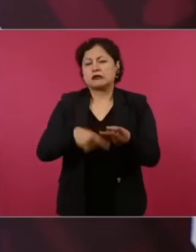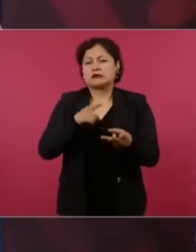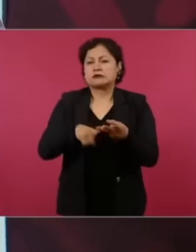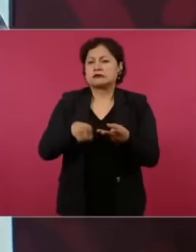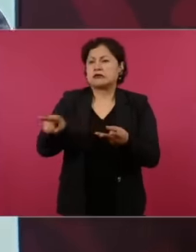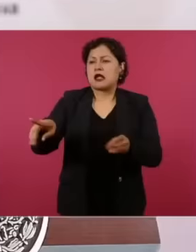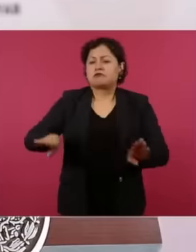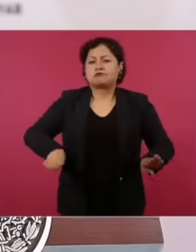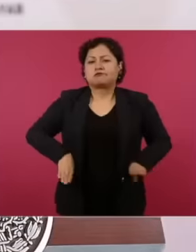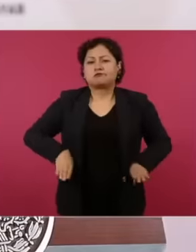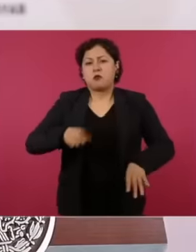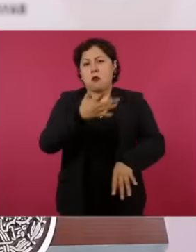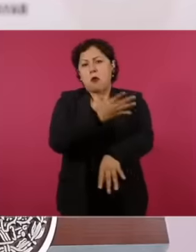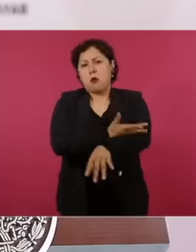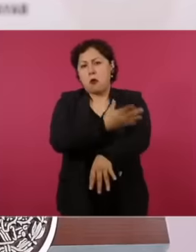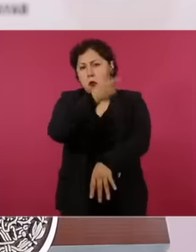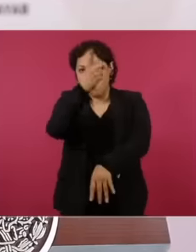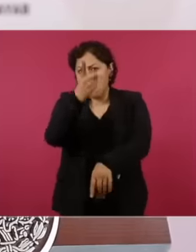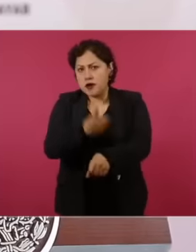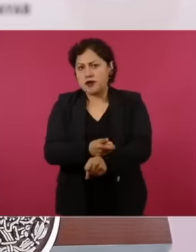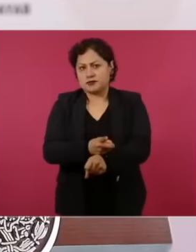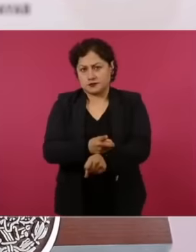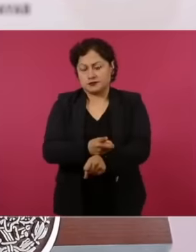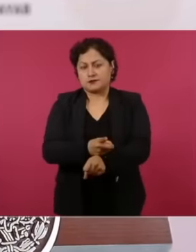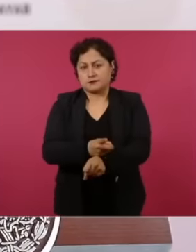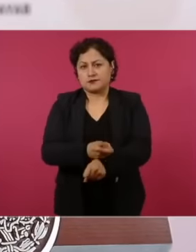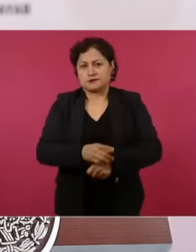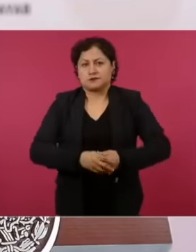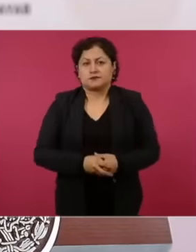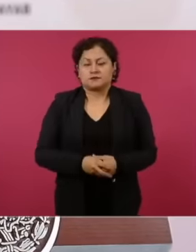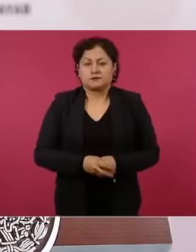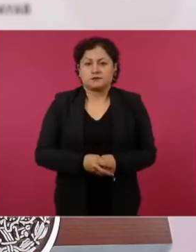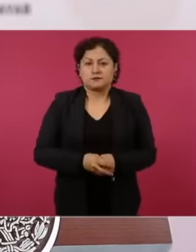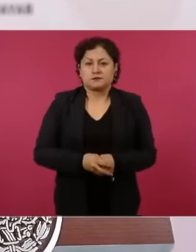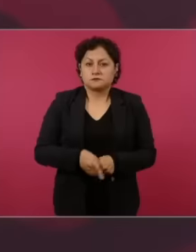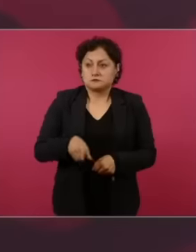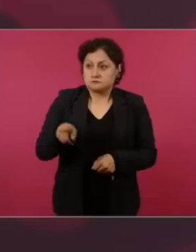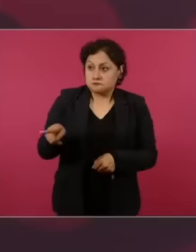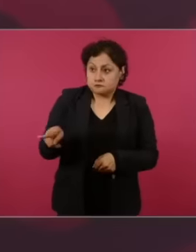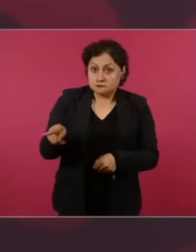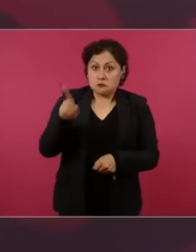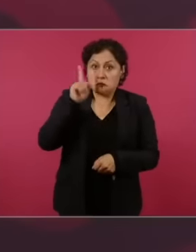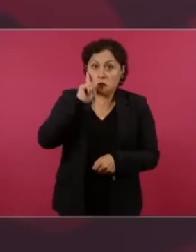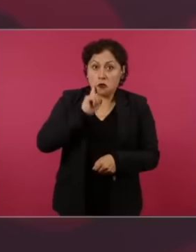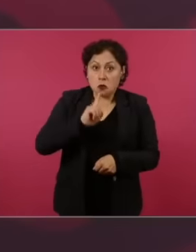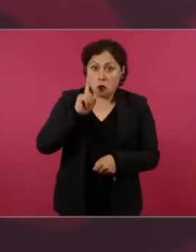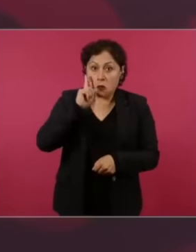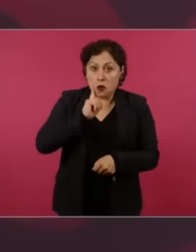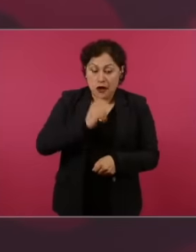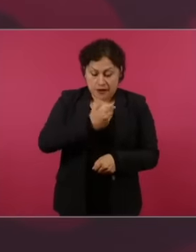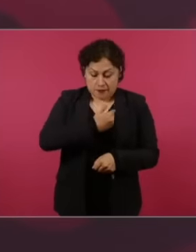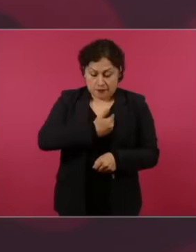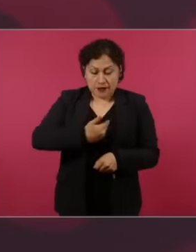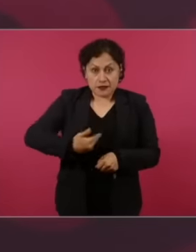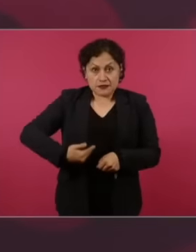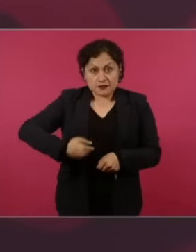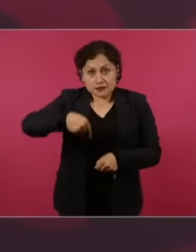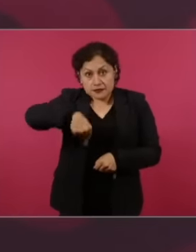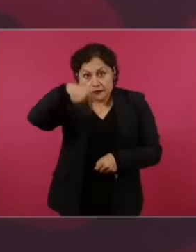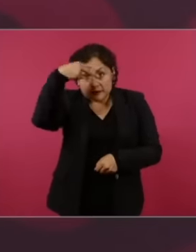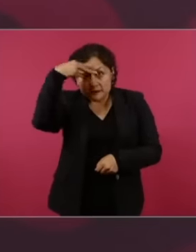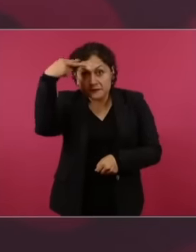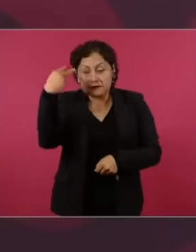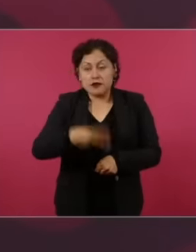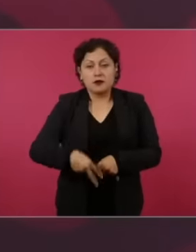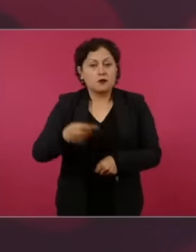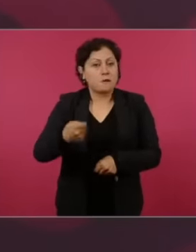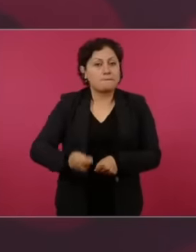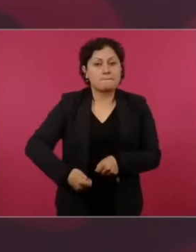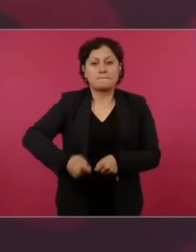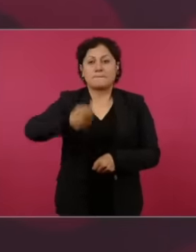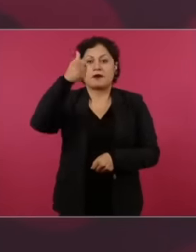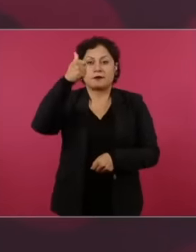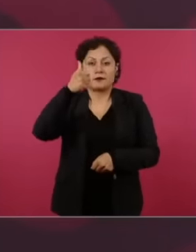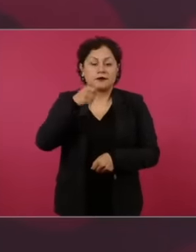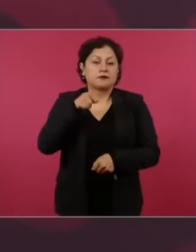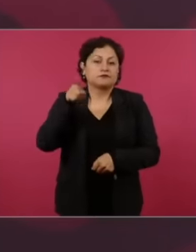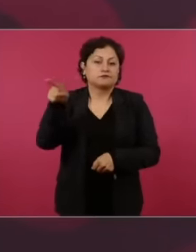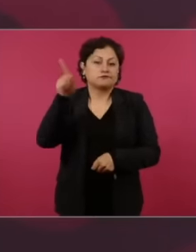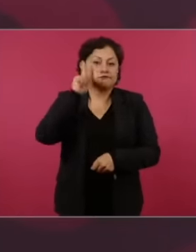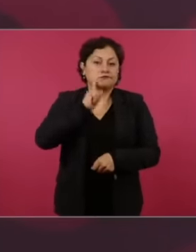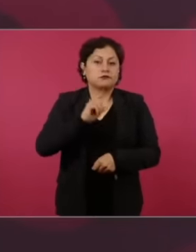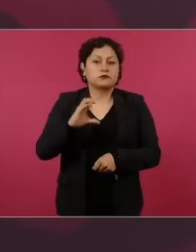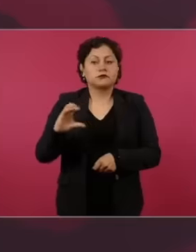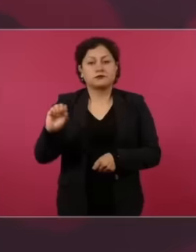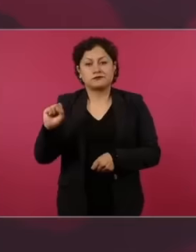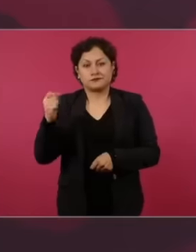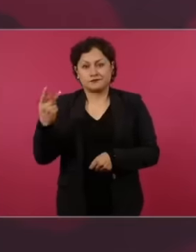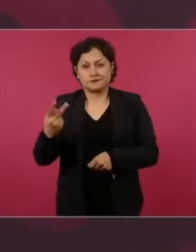in the history of our country, the president of the Republic Claudia Shah is going to be a woman, and this